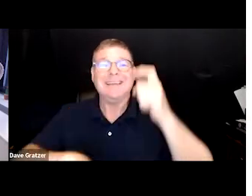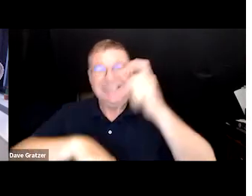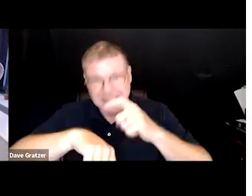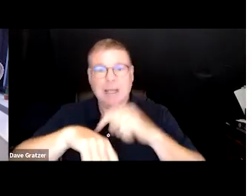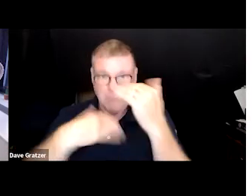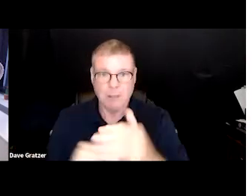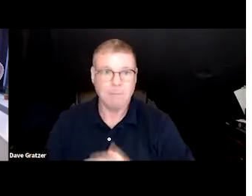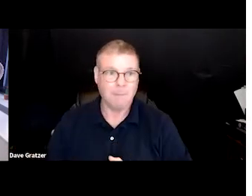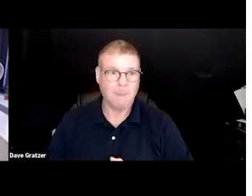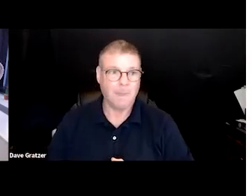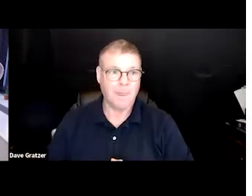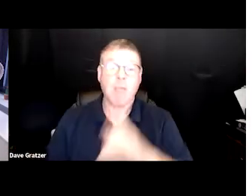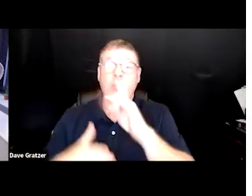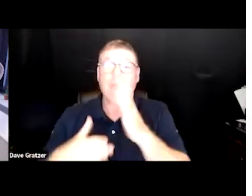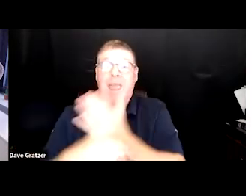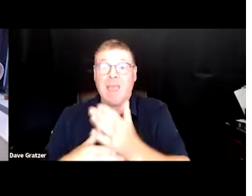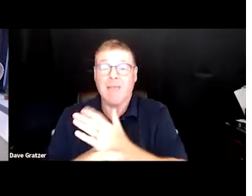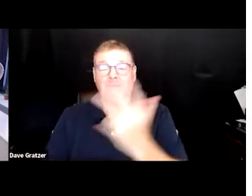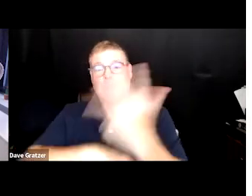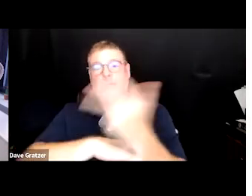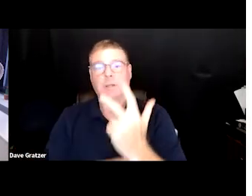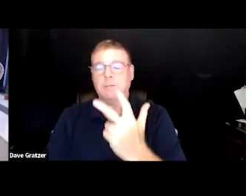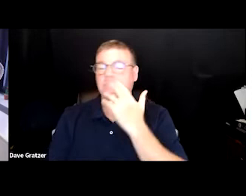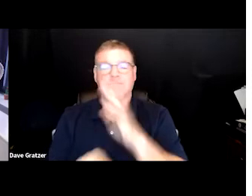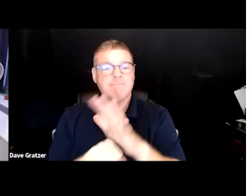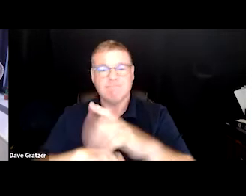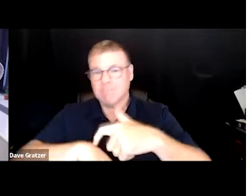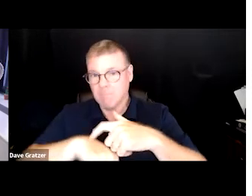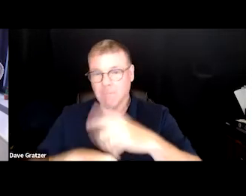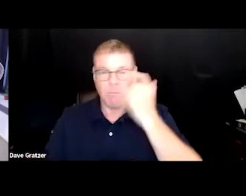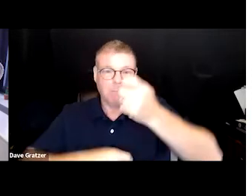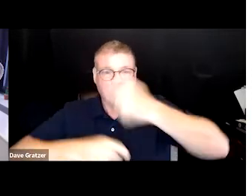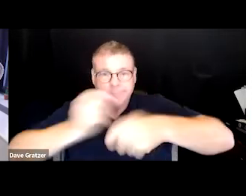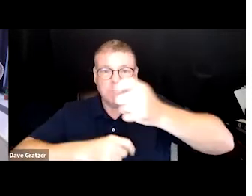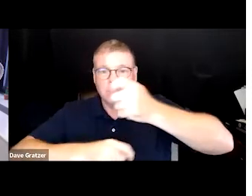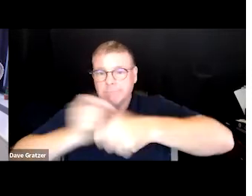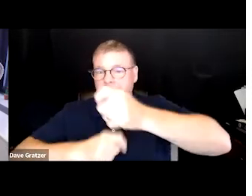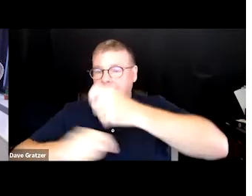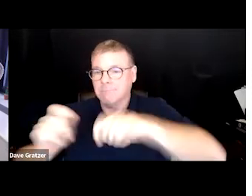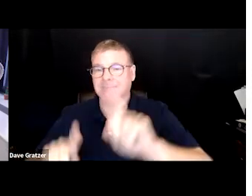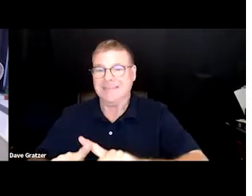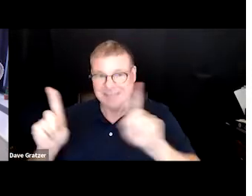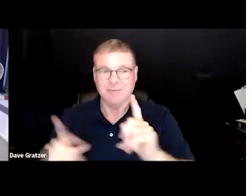I mean the average stay will probably be three days. It's because they come in and out, which is different from the prison system."